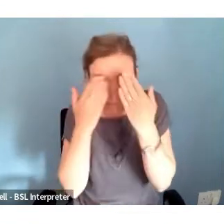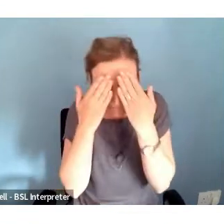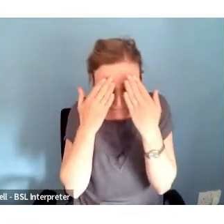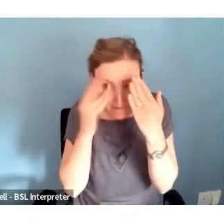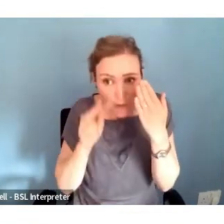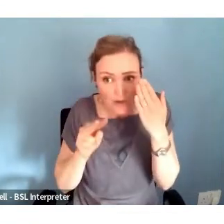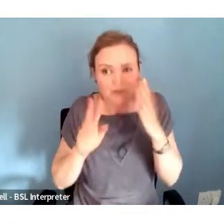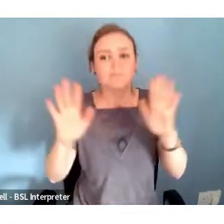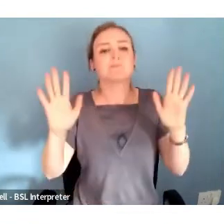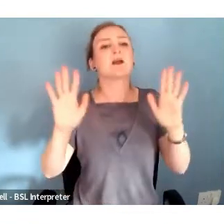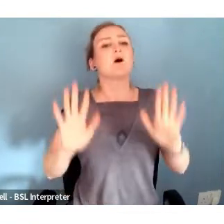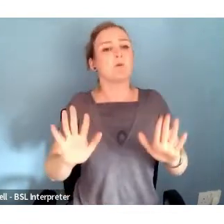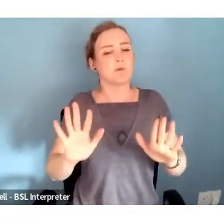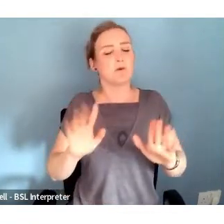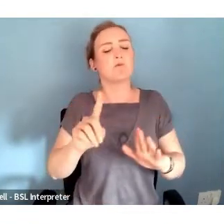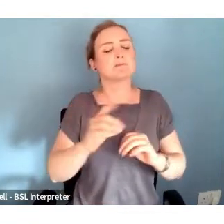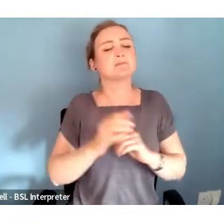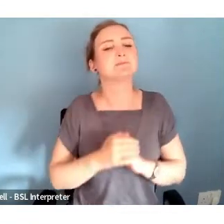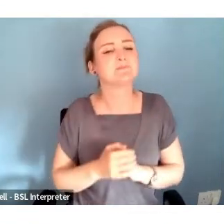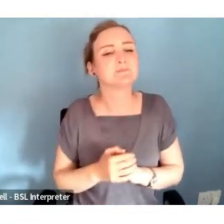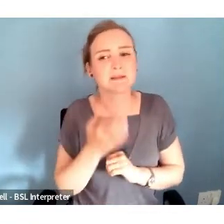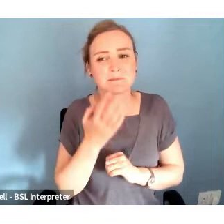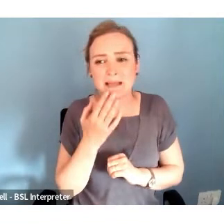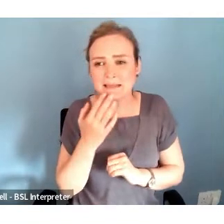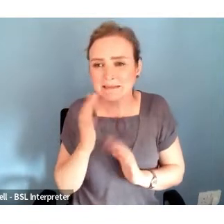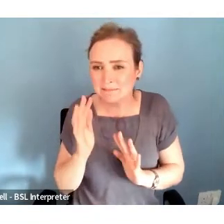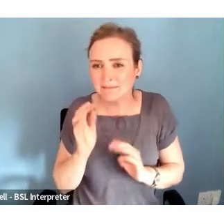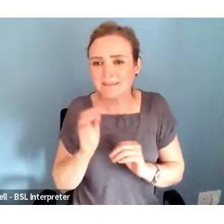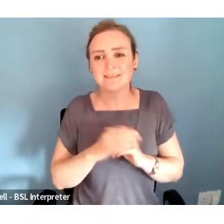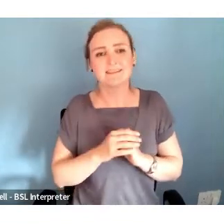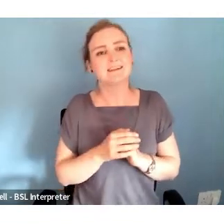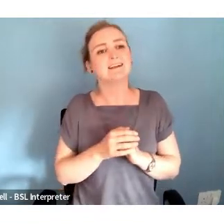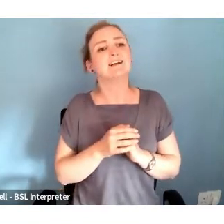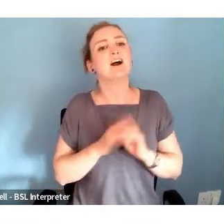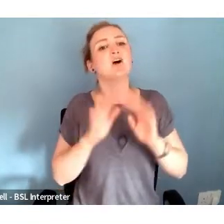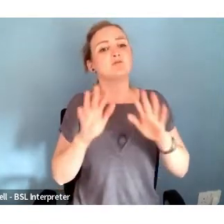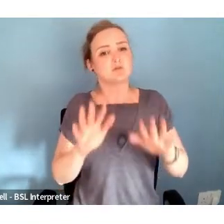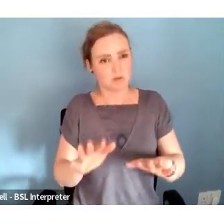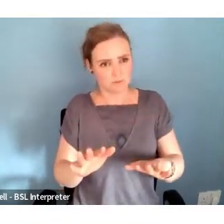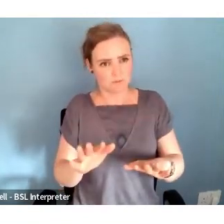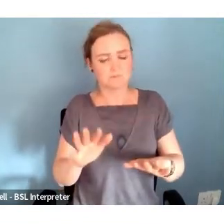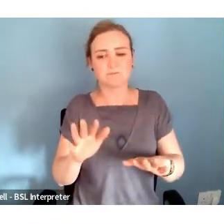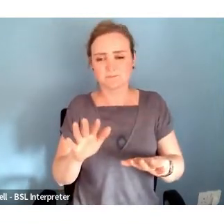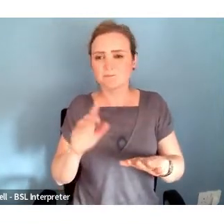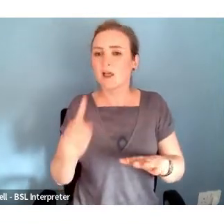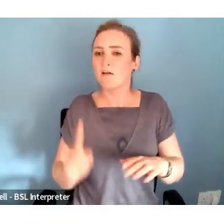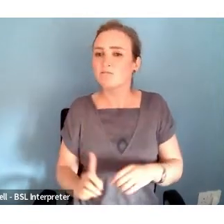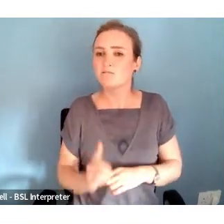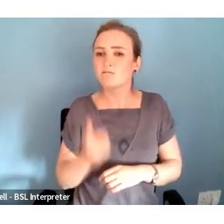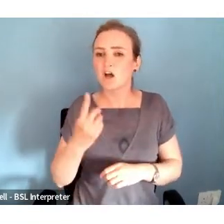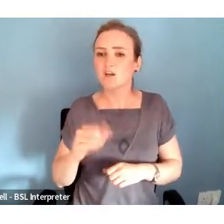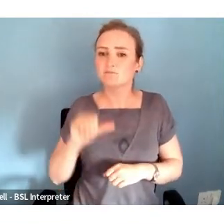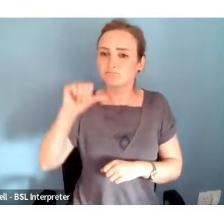do is look at how we do the first part of the recruitment process. A vacancy occurs